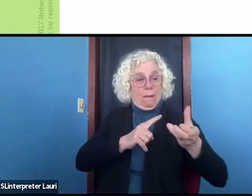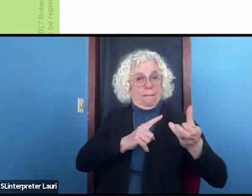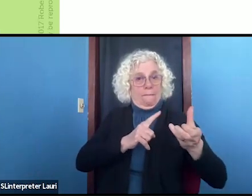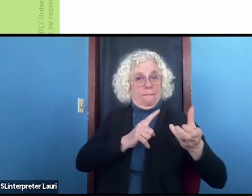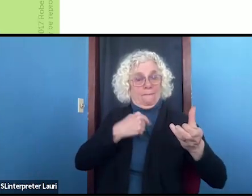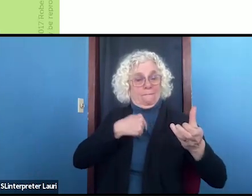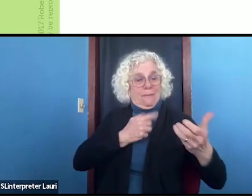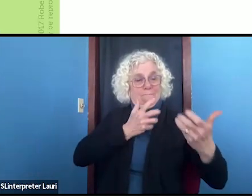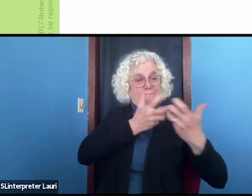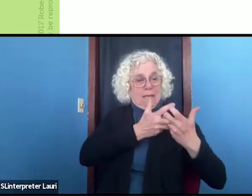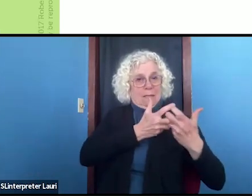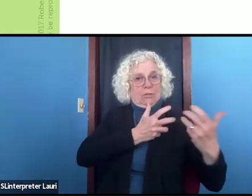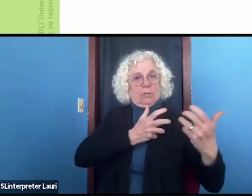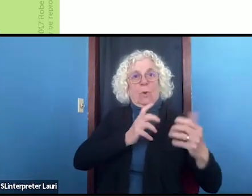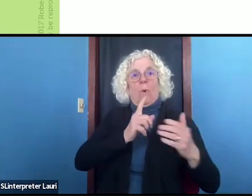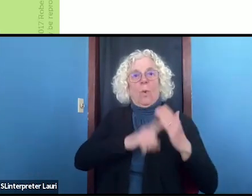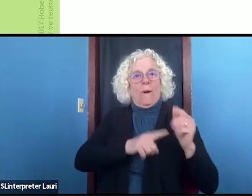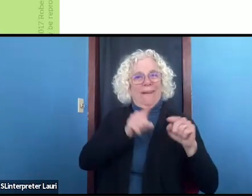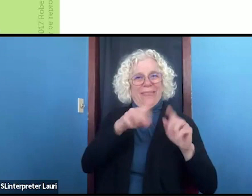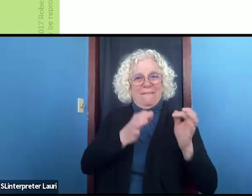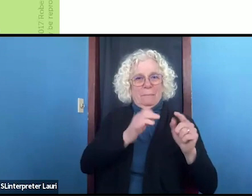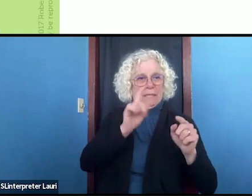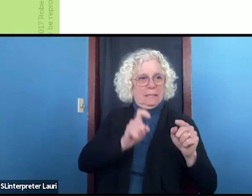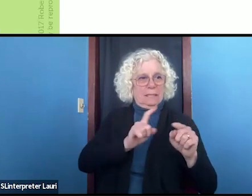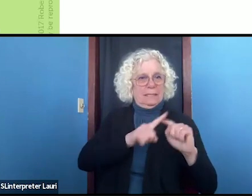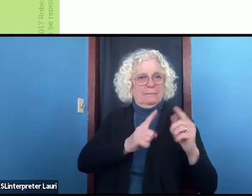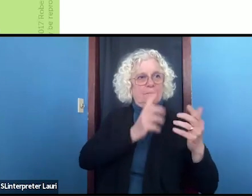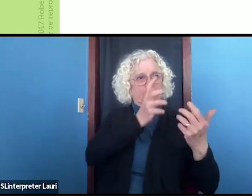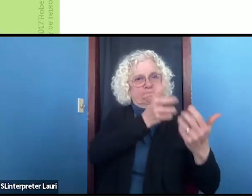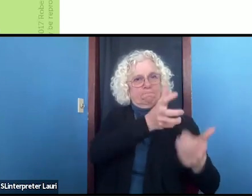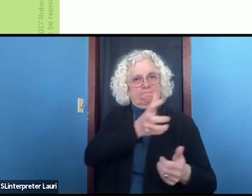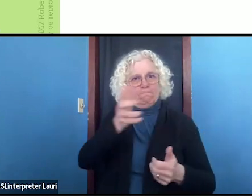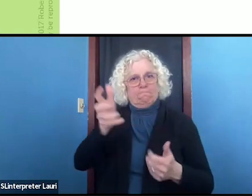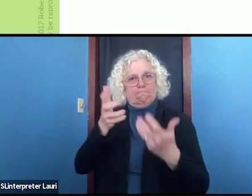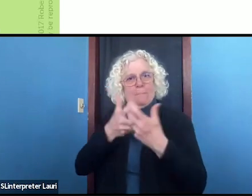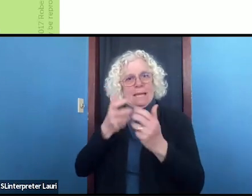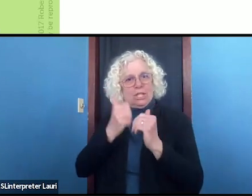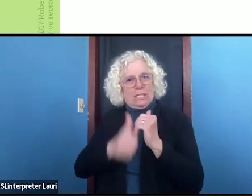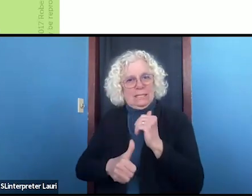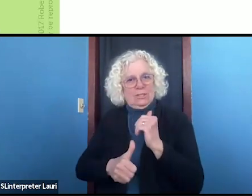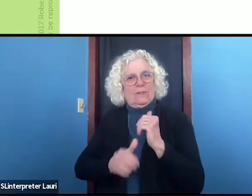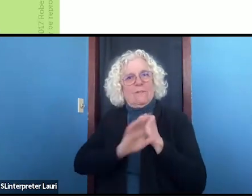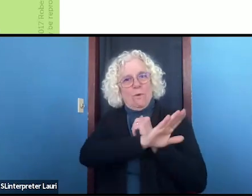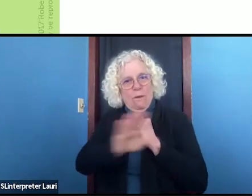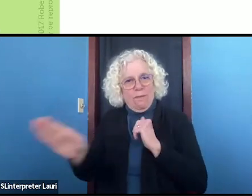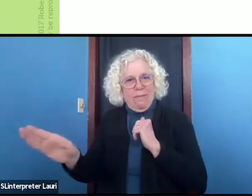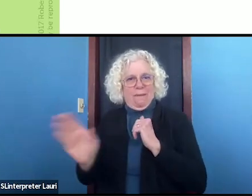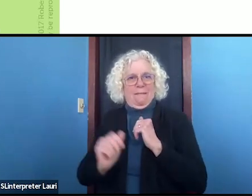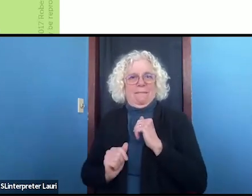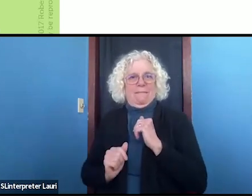that each member of the family can use so that they can enjoy this outing. And that is part of our system charge